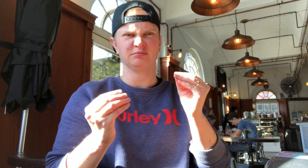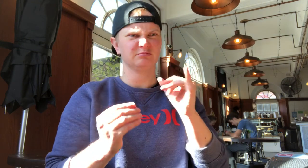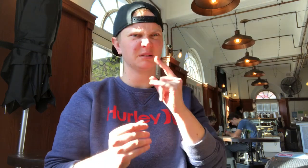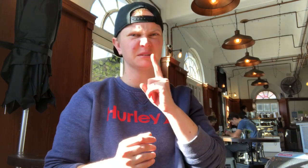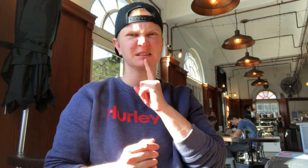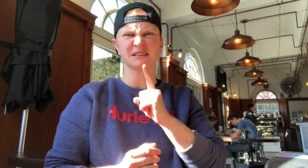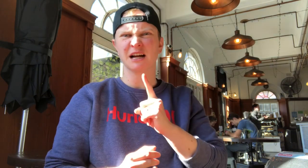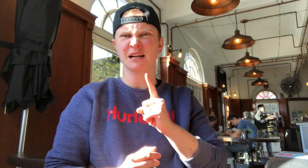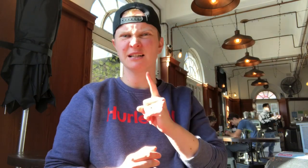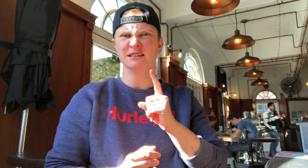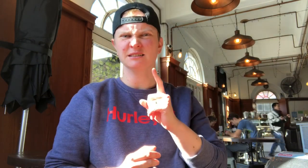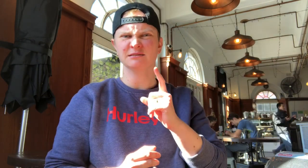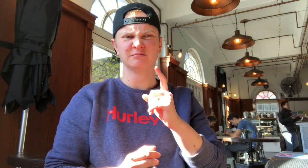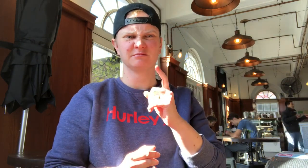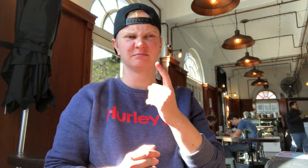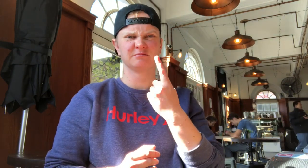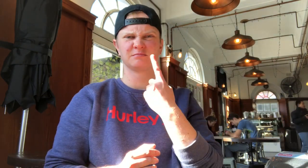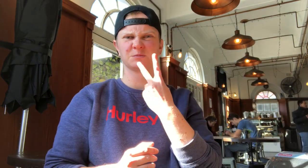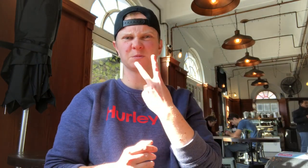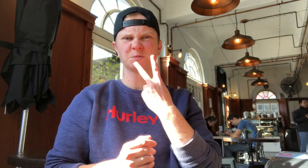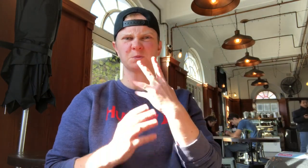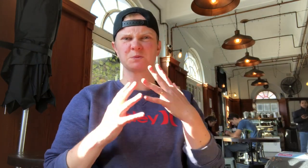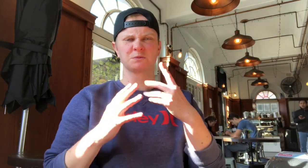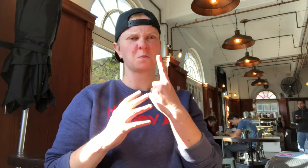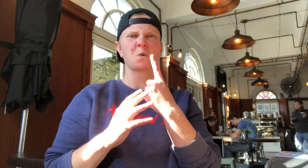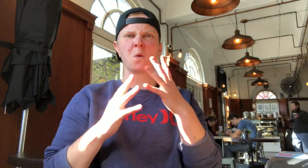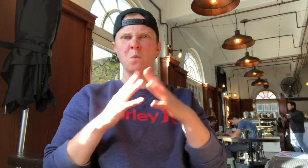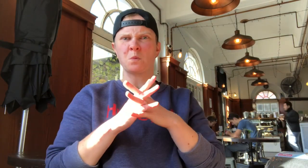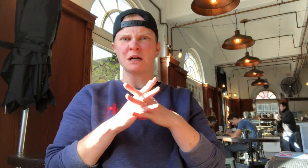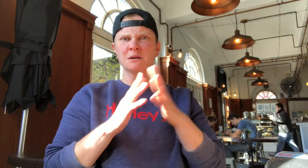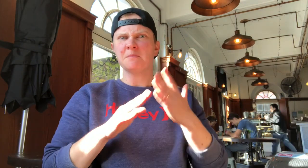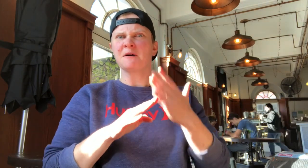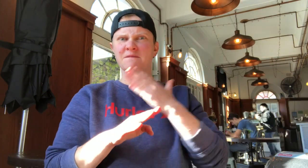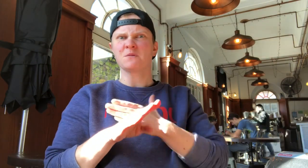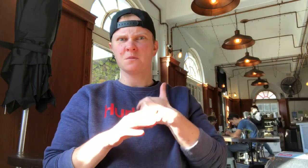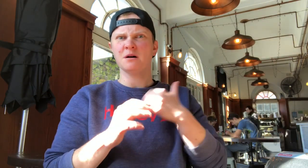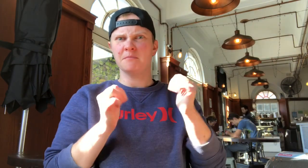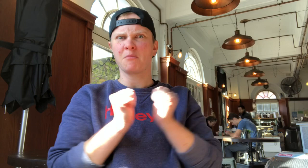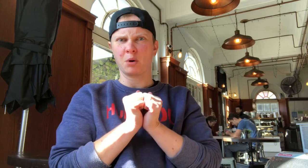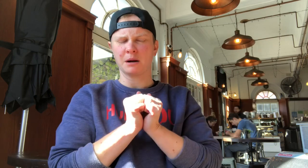just prior a week before our appointment date